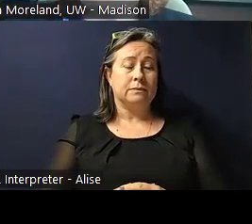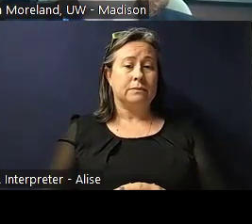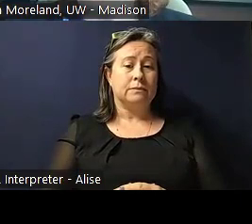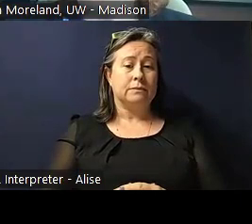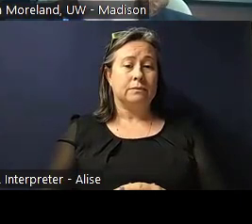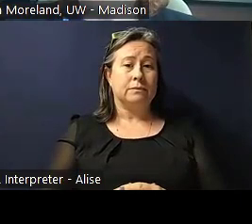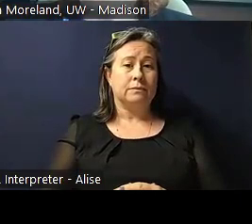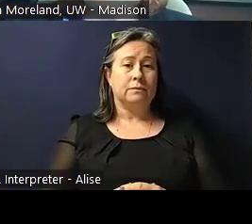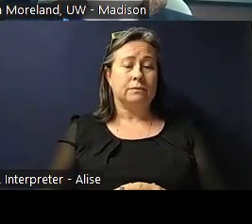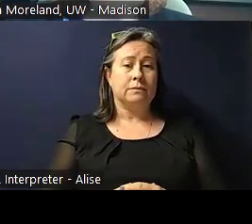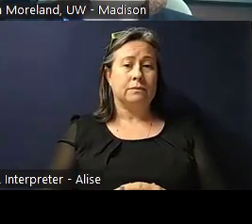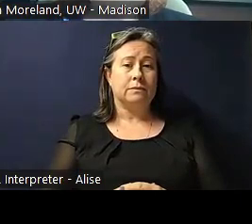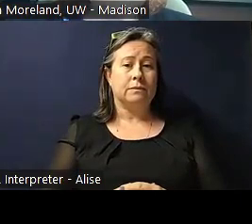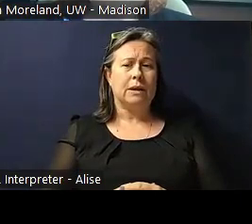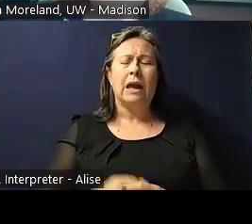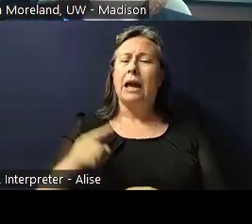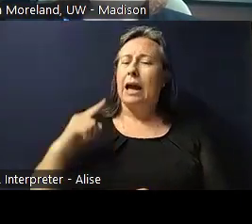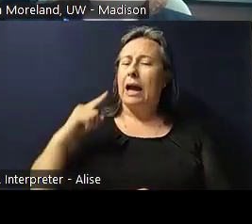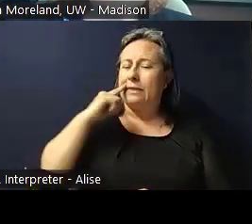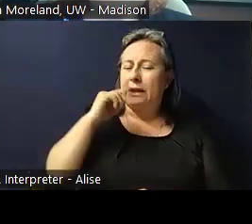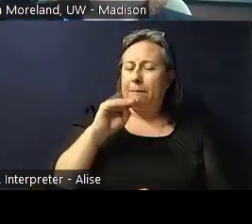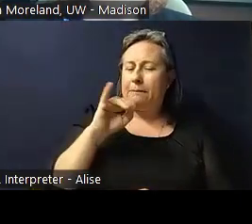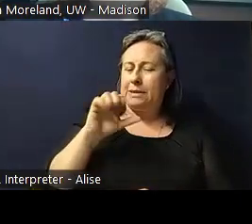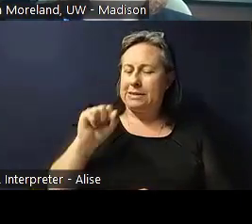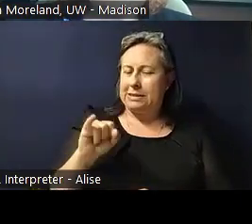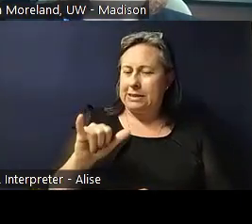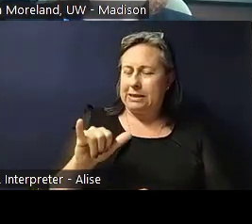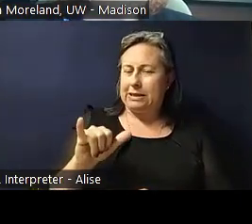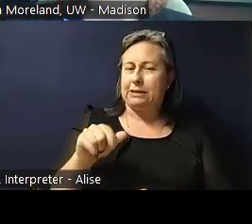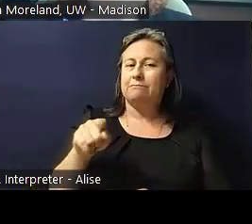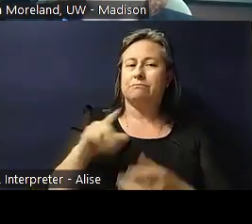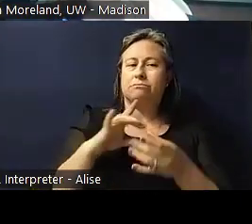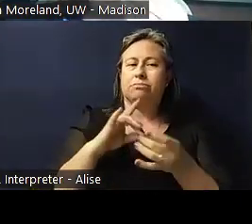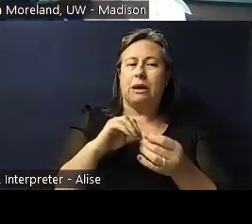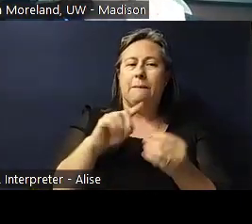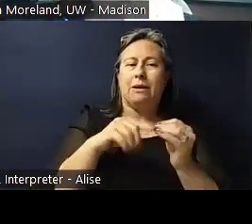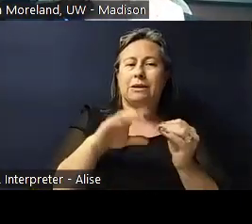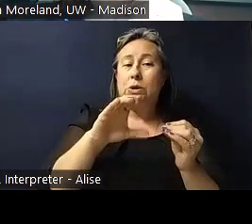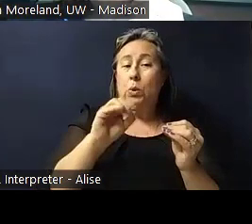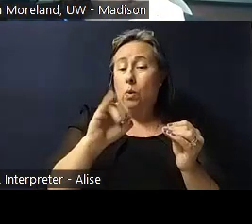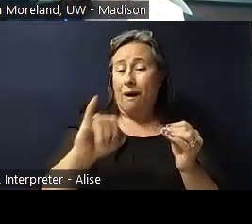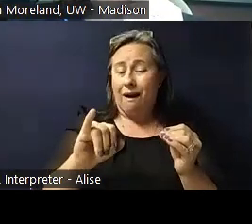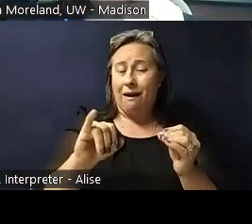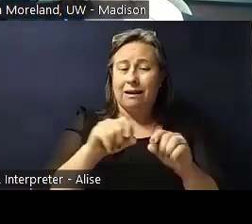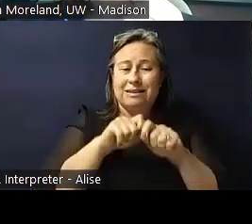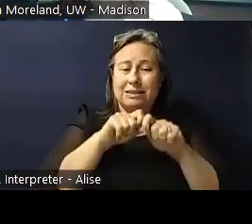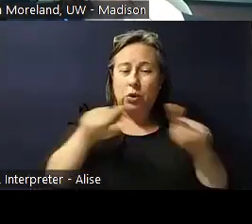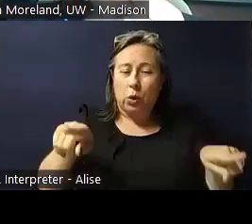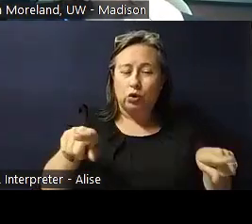Geeta Swamy: I think Missy mentioned one thing about the COI disclosures, and I do think it's important to know